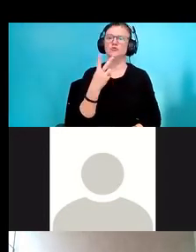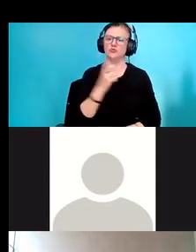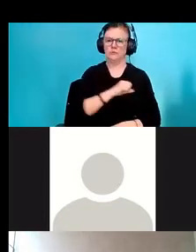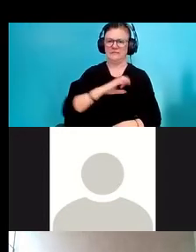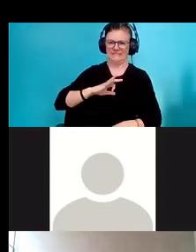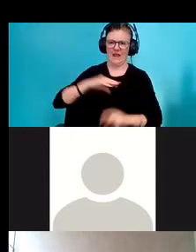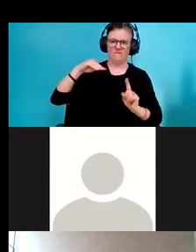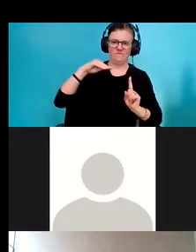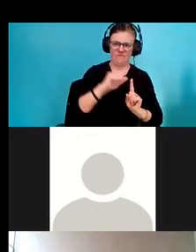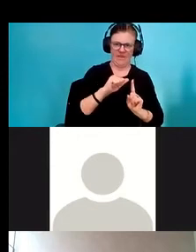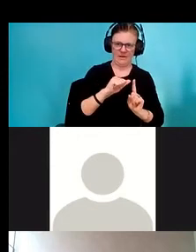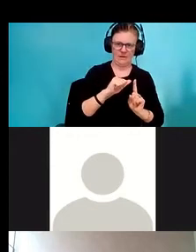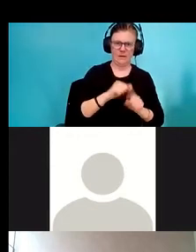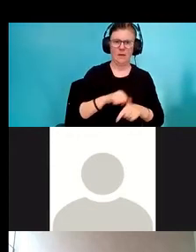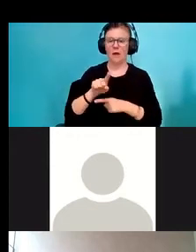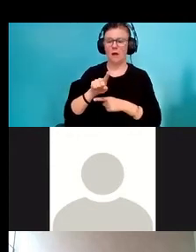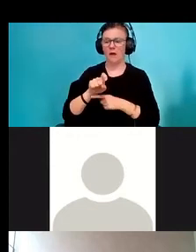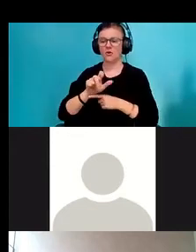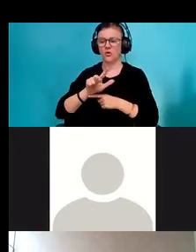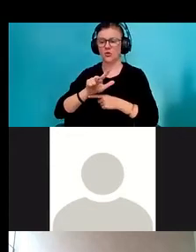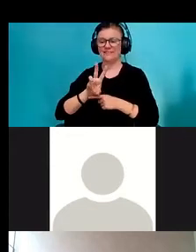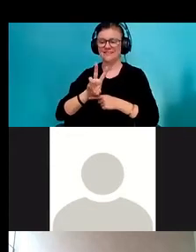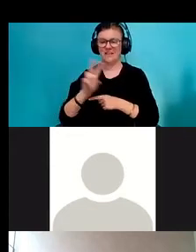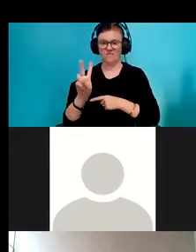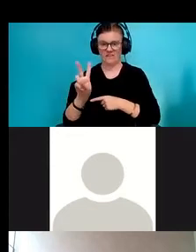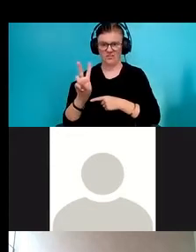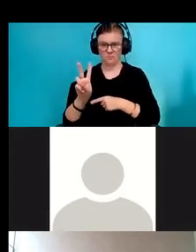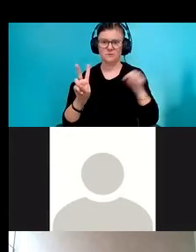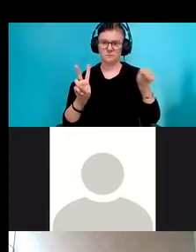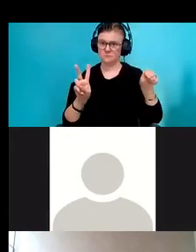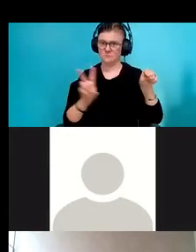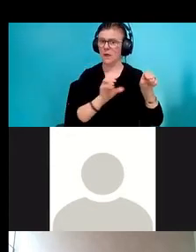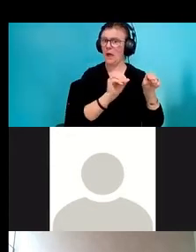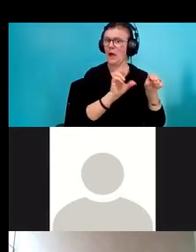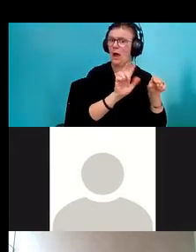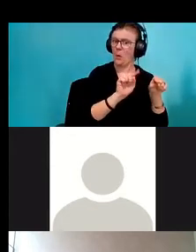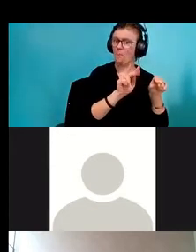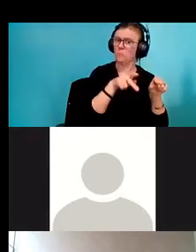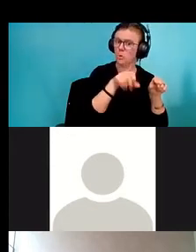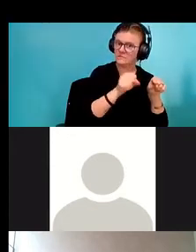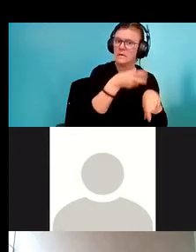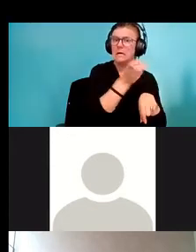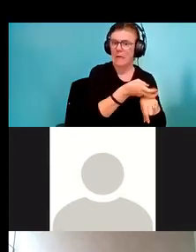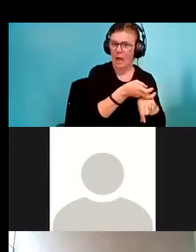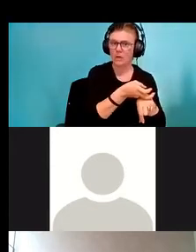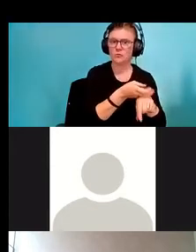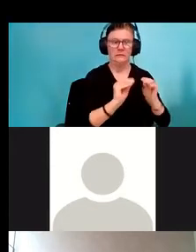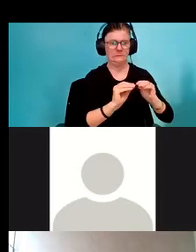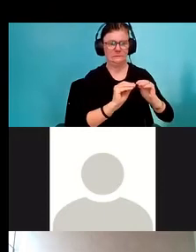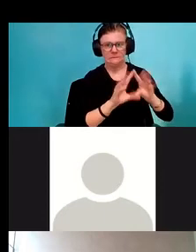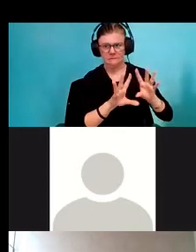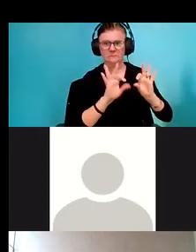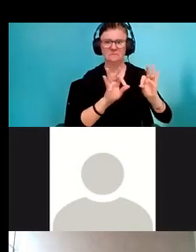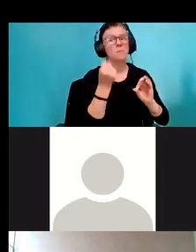and 136 victims served. Those are the outputs. They're concrete, they're discrete, they're limited.